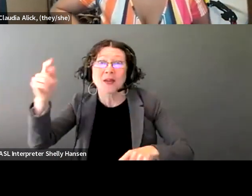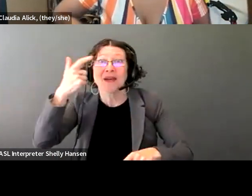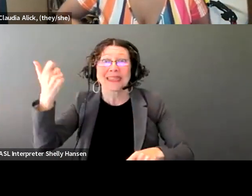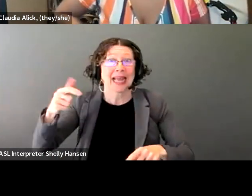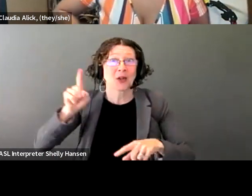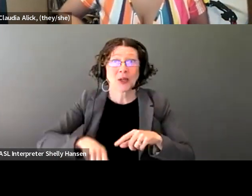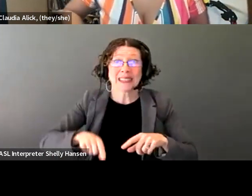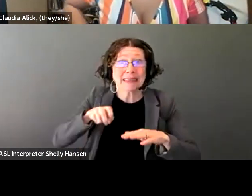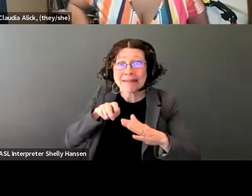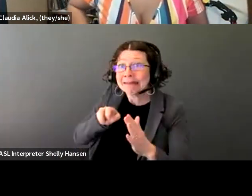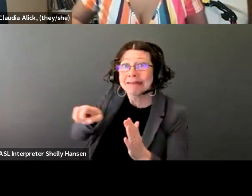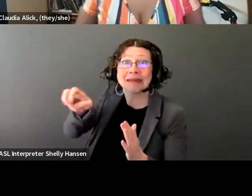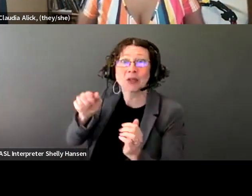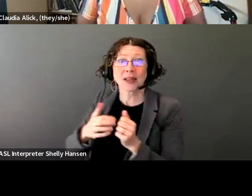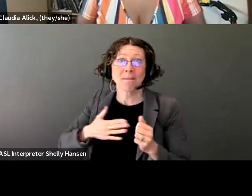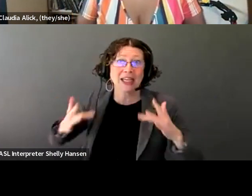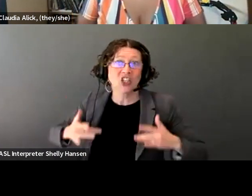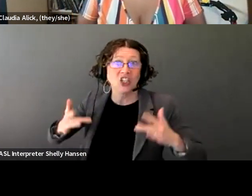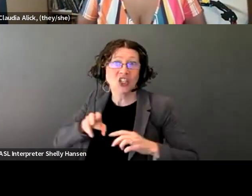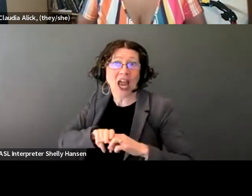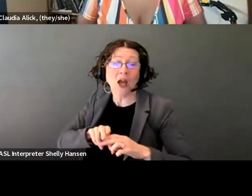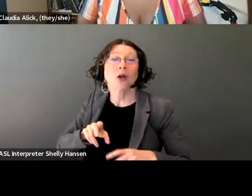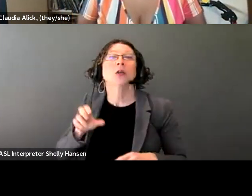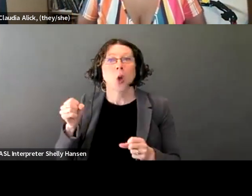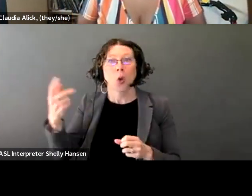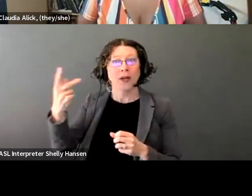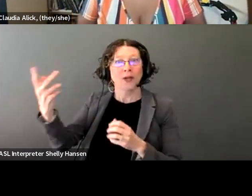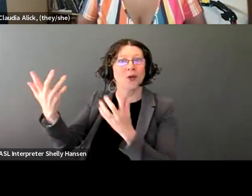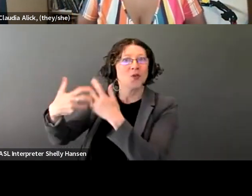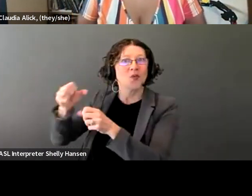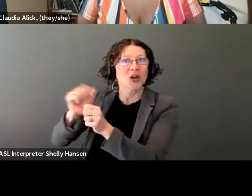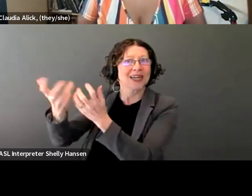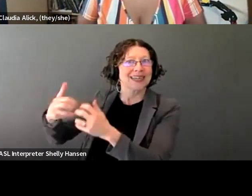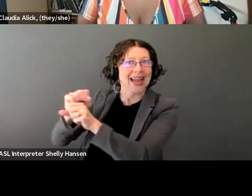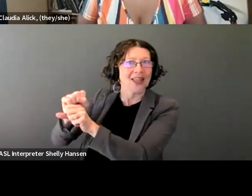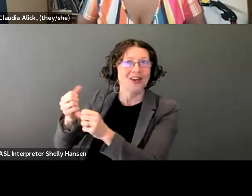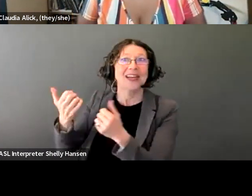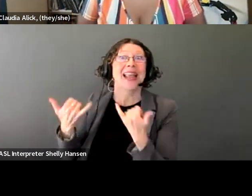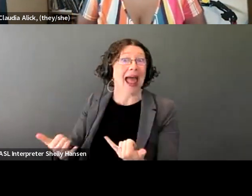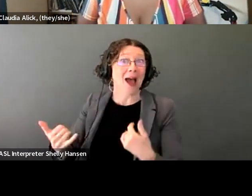They've worked together and now I am the disability advocate for the organization.